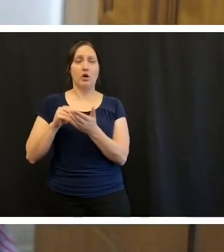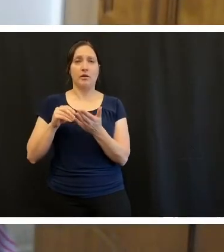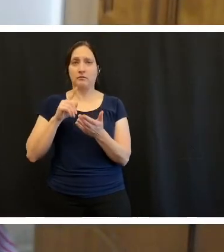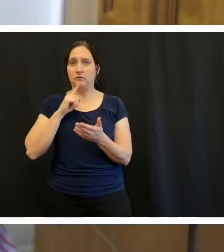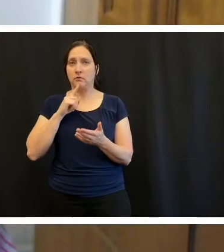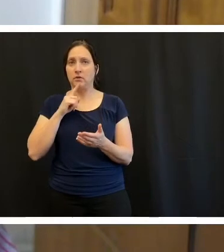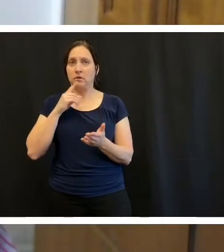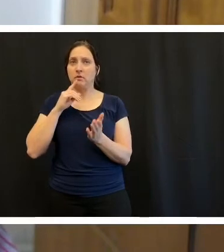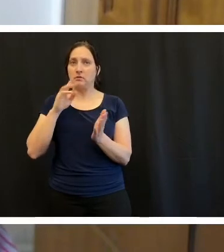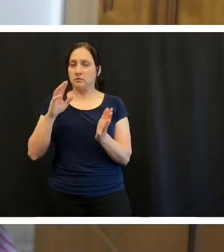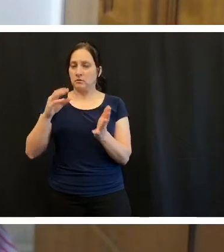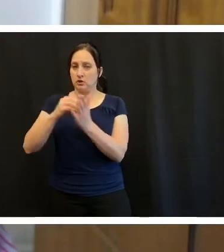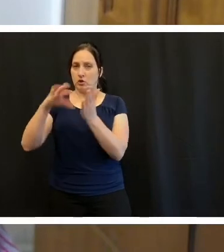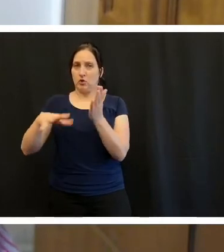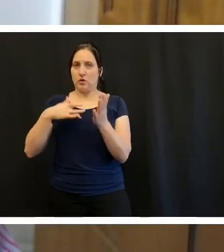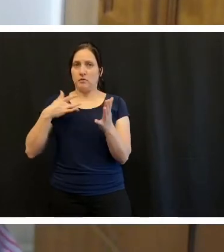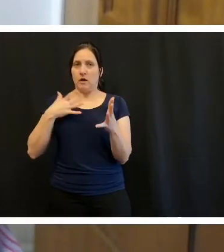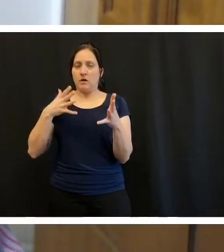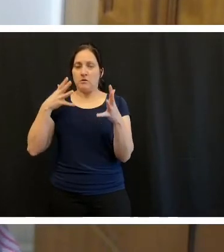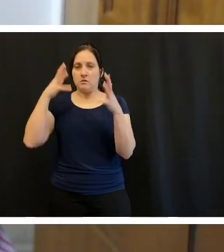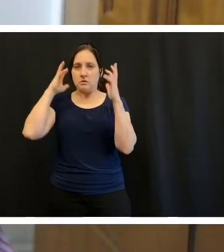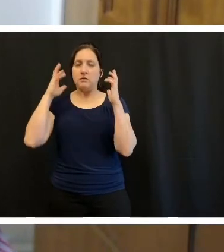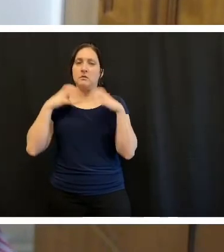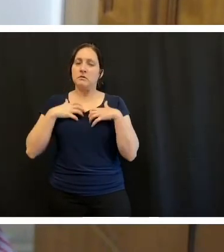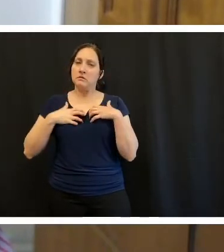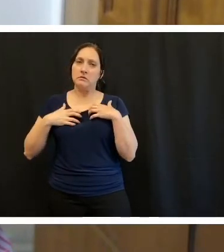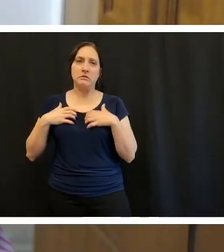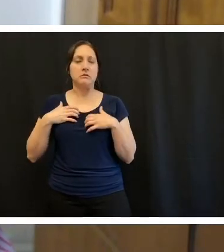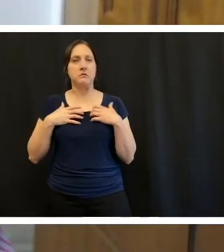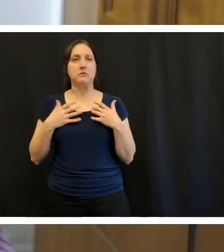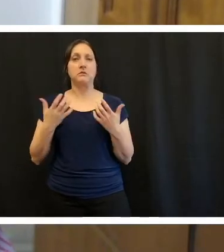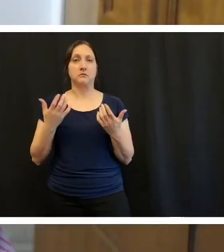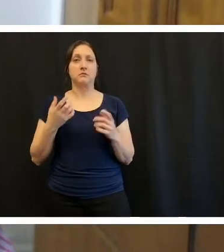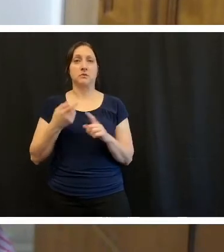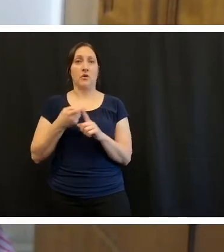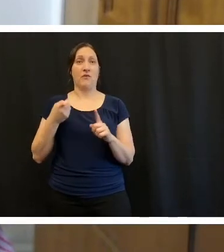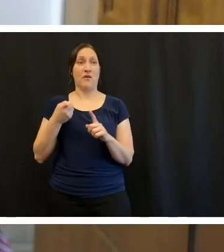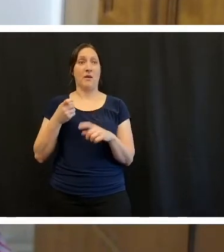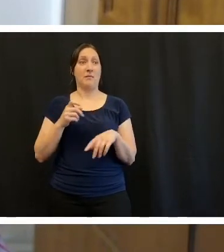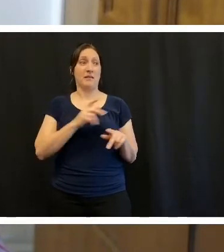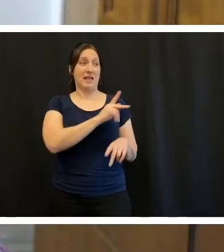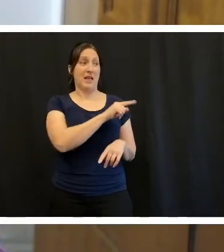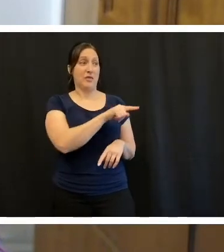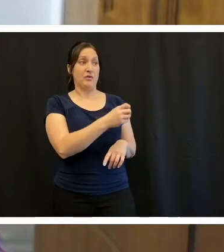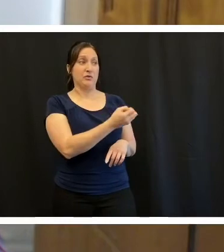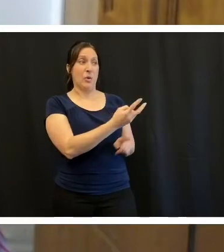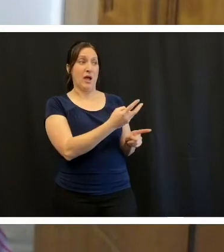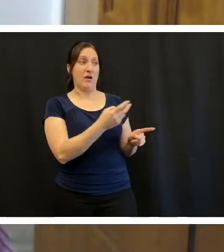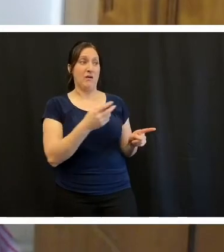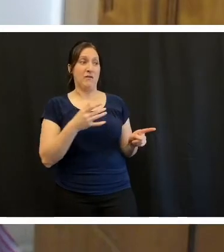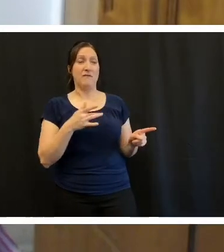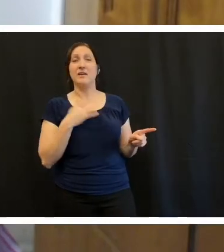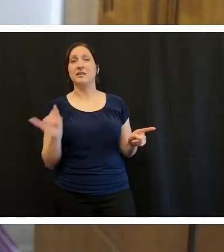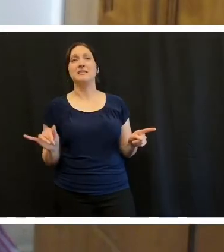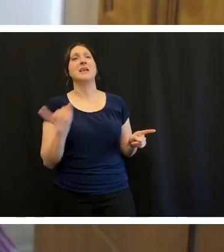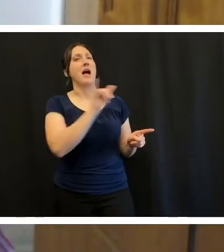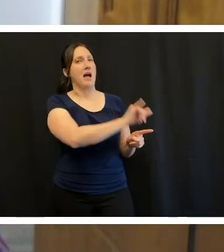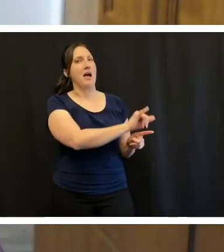We can assume about the impact on the educational effectiveness of the K through 12 students during this year is likely to be meaningful.